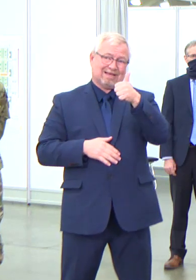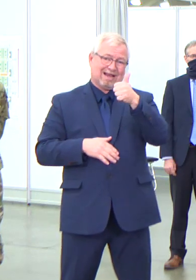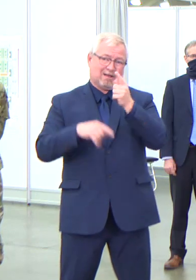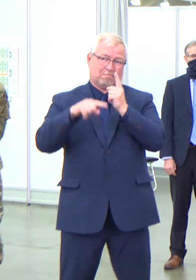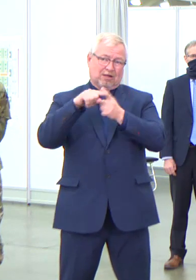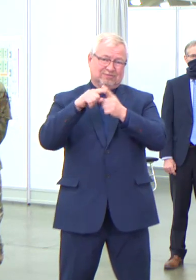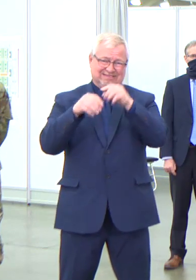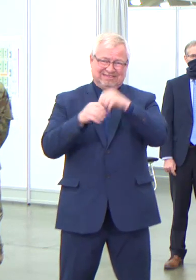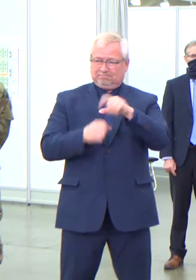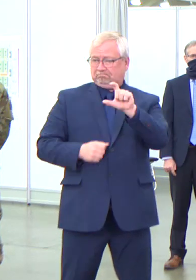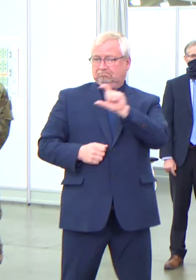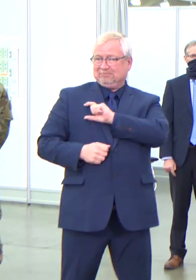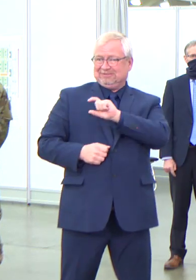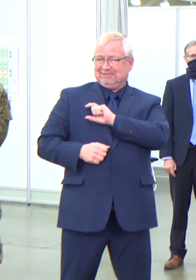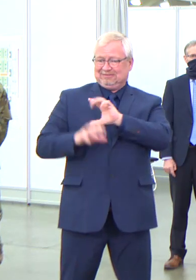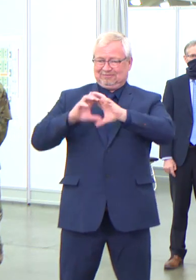respond respond effectively, with 10 cases in